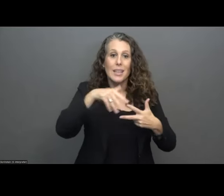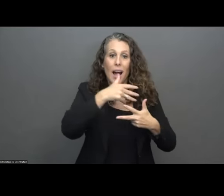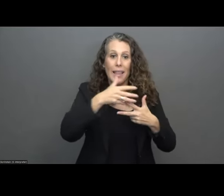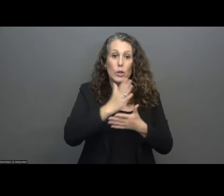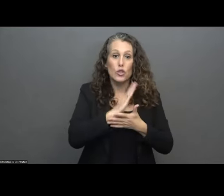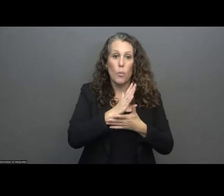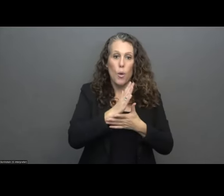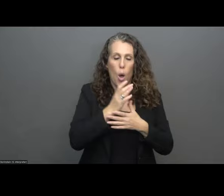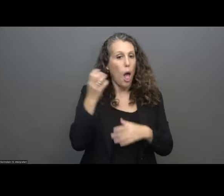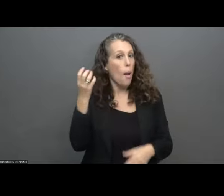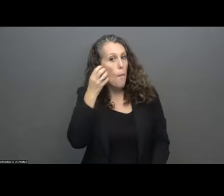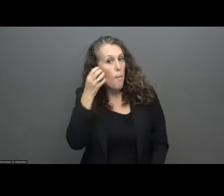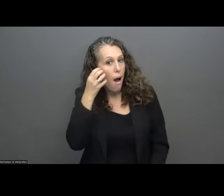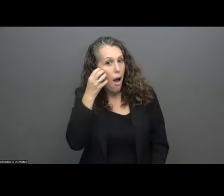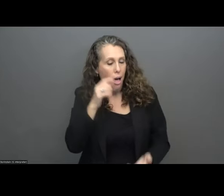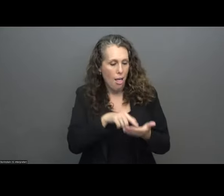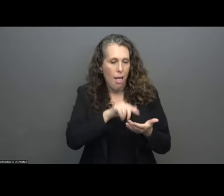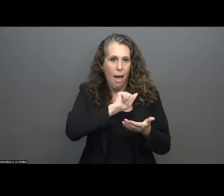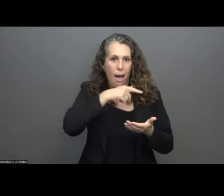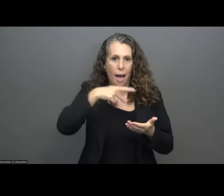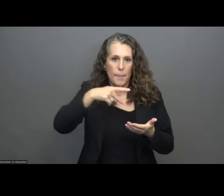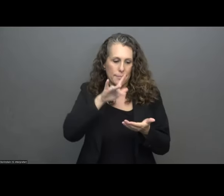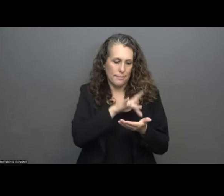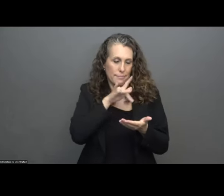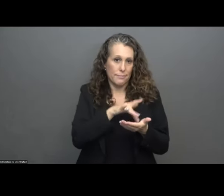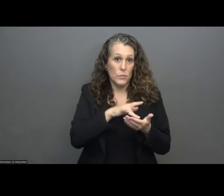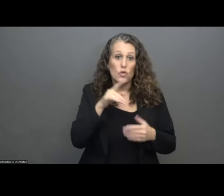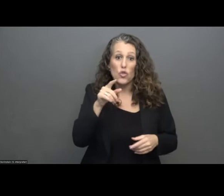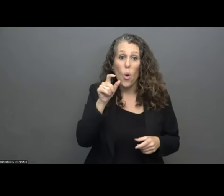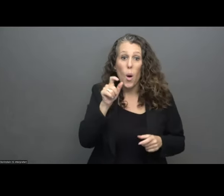code a system that enables users, 10:23:13 and people who will want to accessing